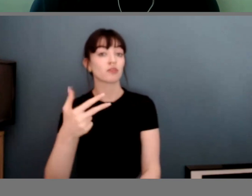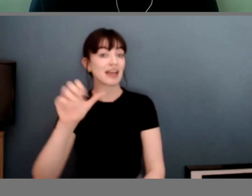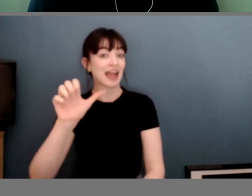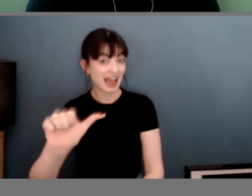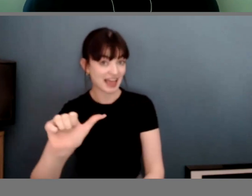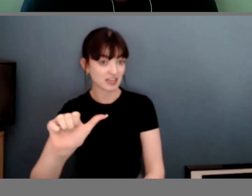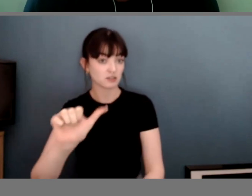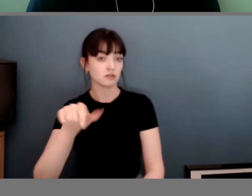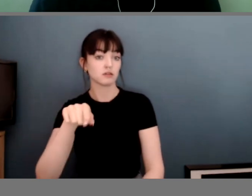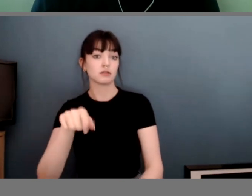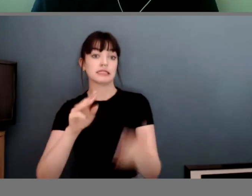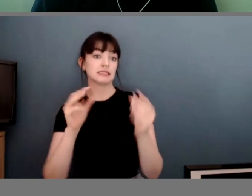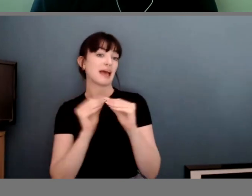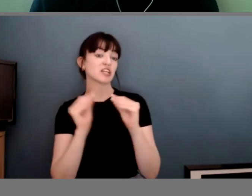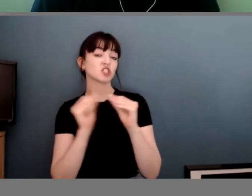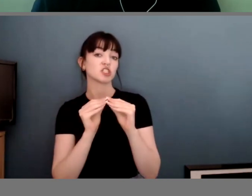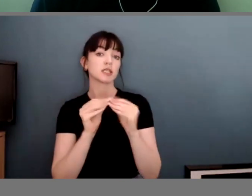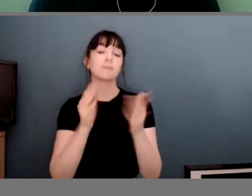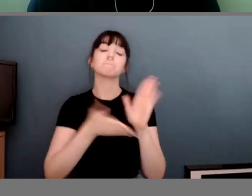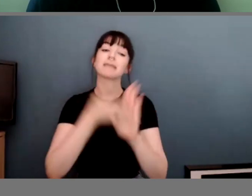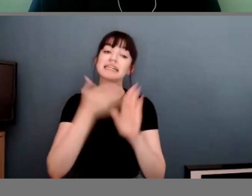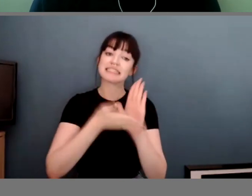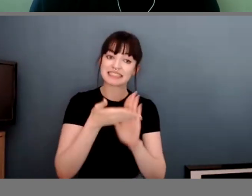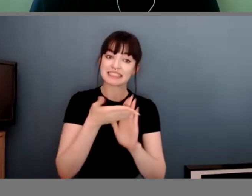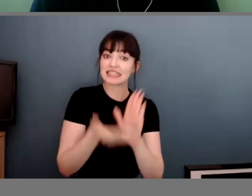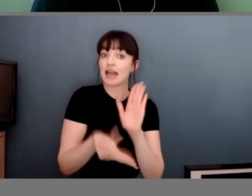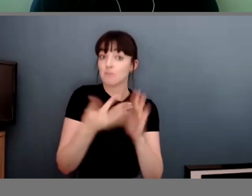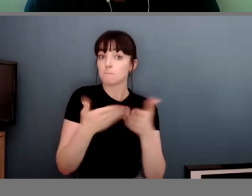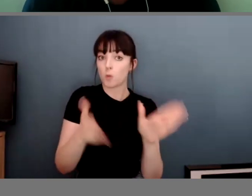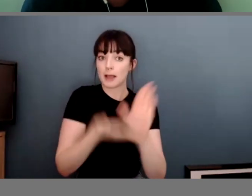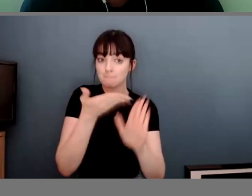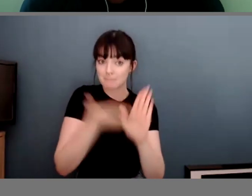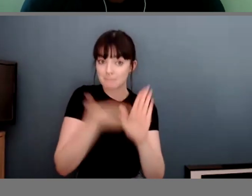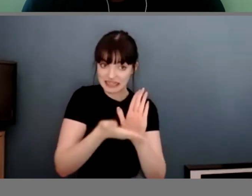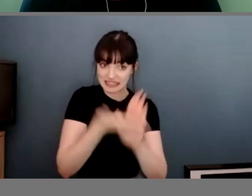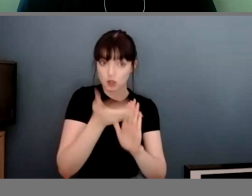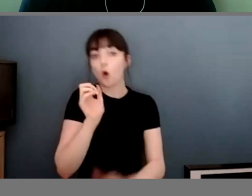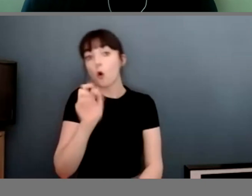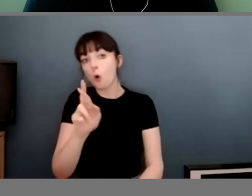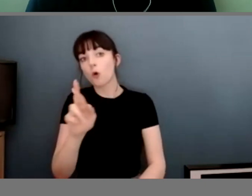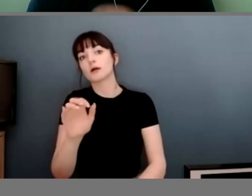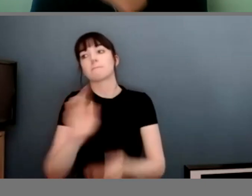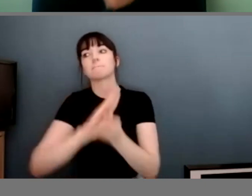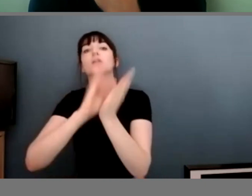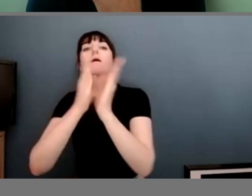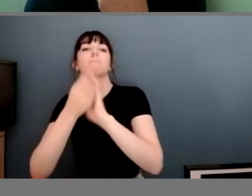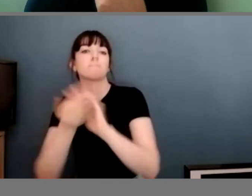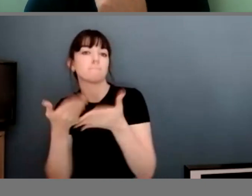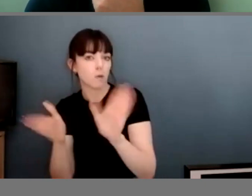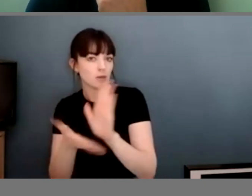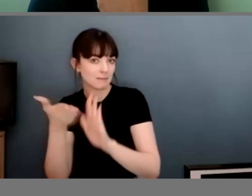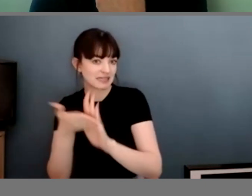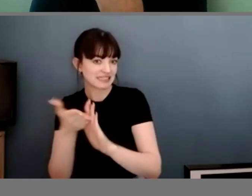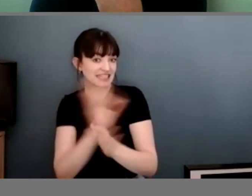which are public buildings on the commencement of this section shall be brought into compliance